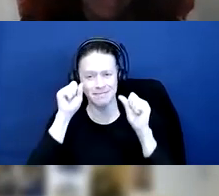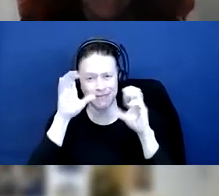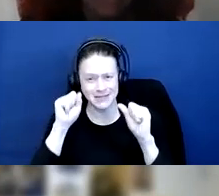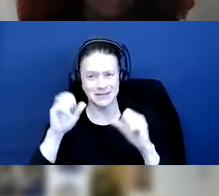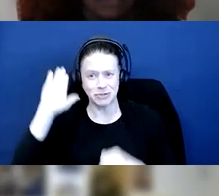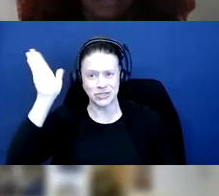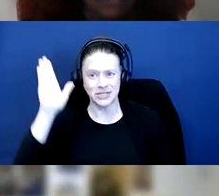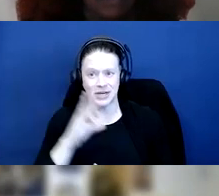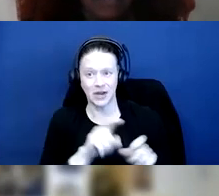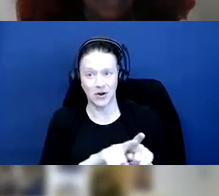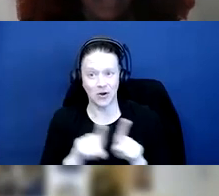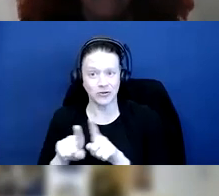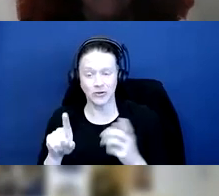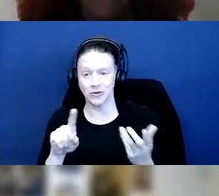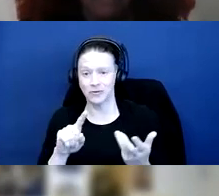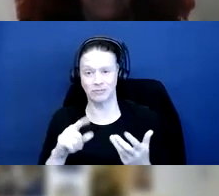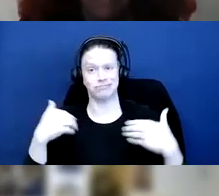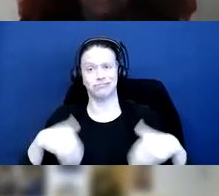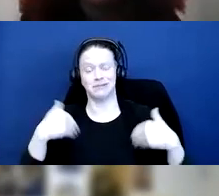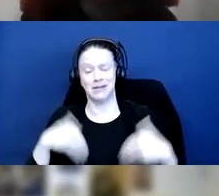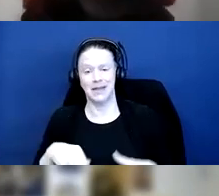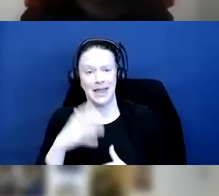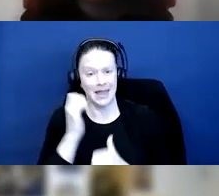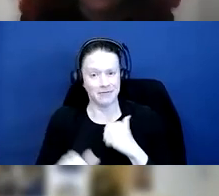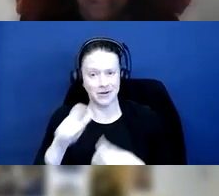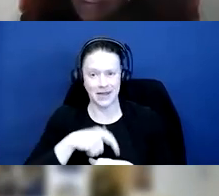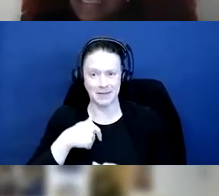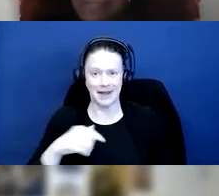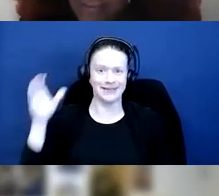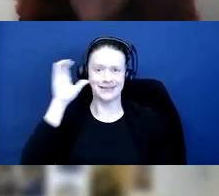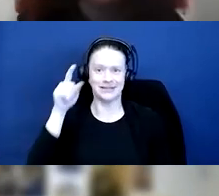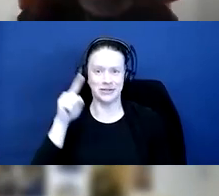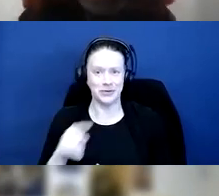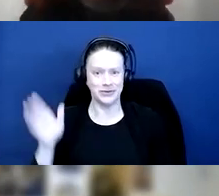and also just, yeah, I mean, every time I listen to you speak, I'm learning something new.